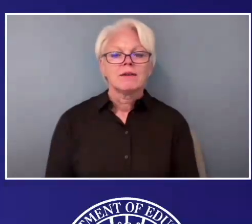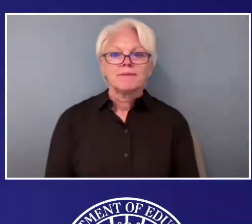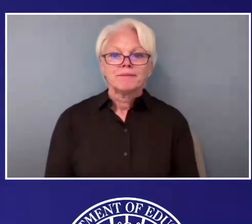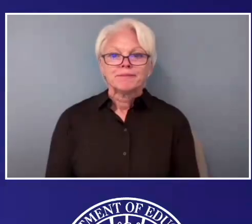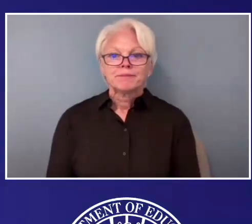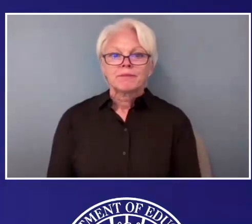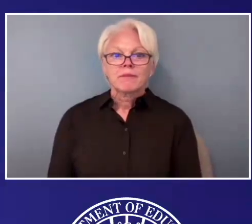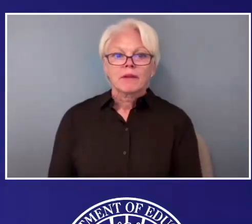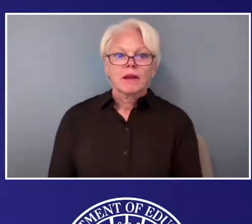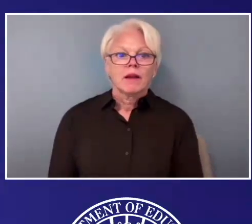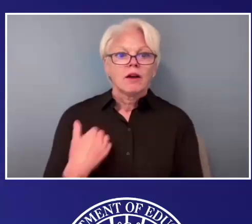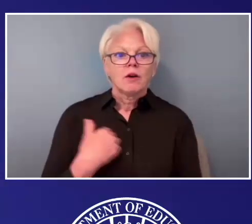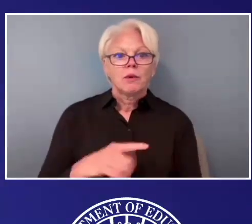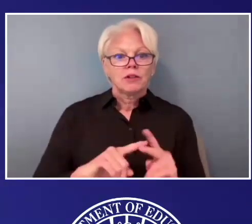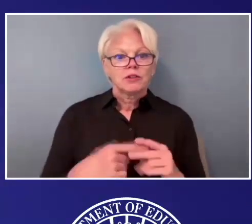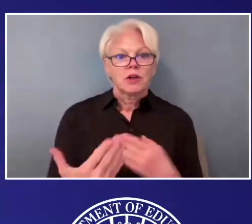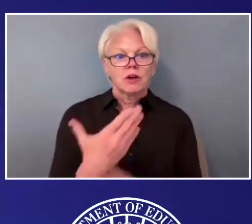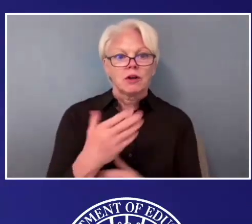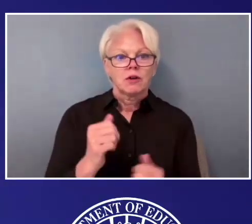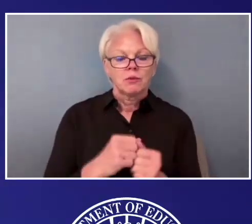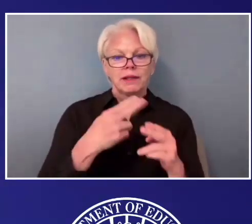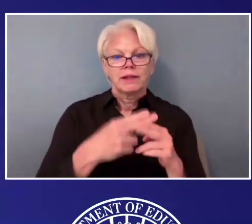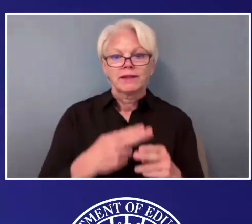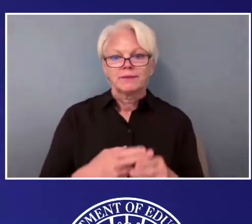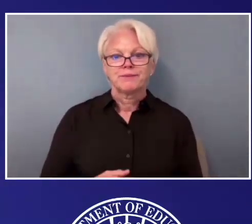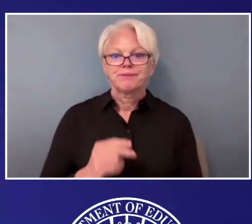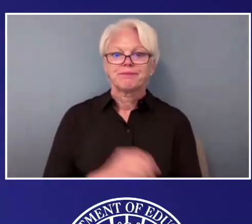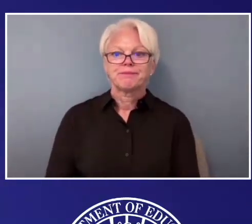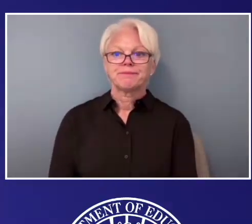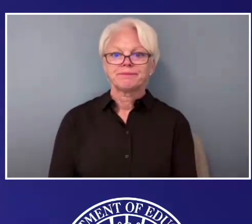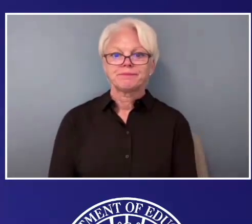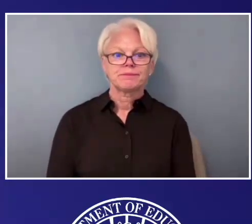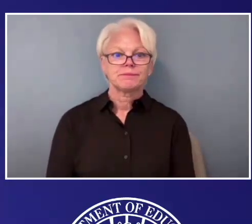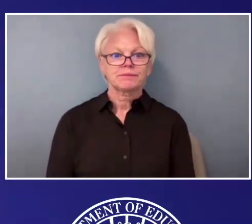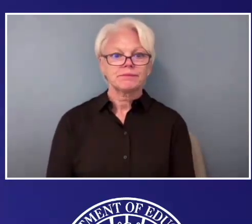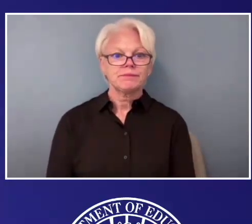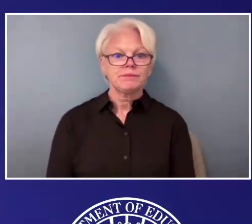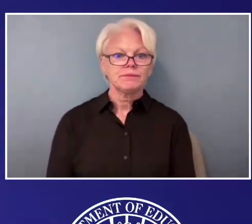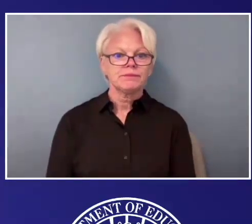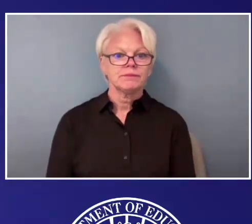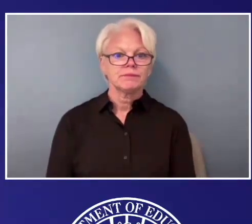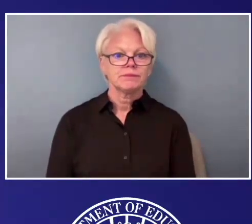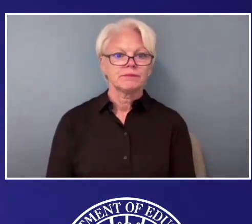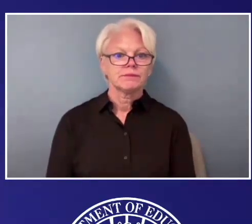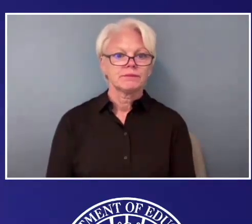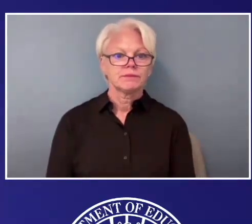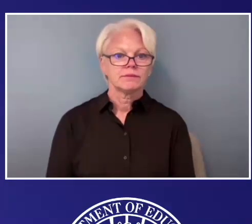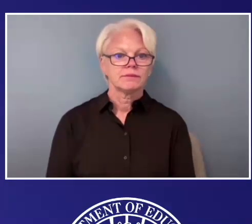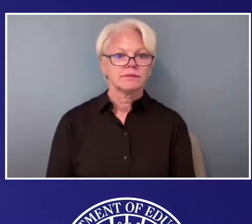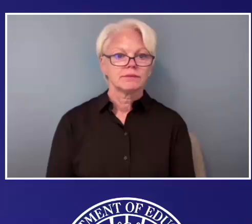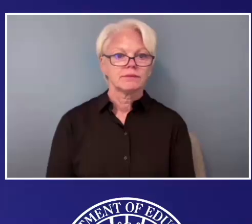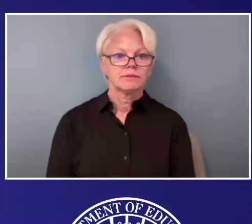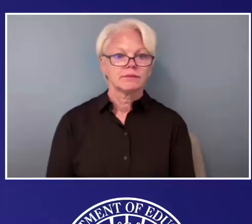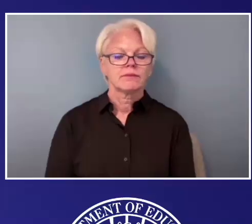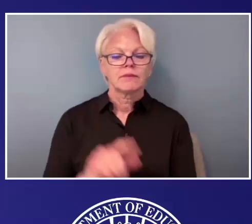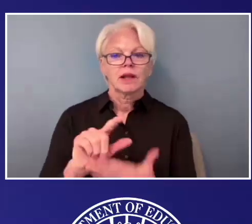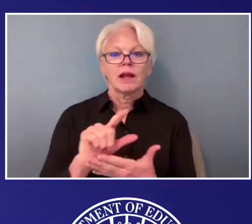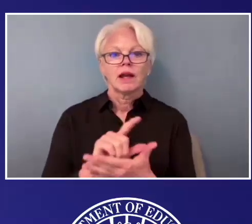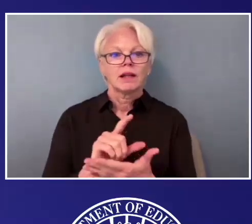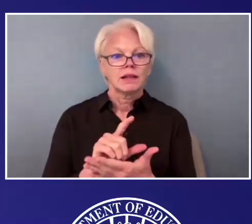We're going to start our morning with roll call. Legal assistance organizations,